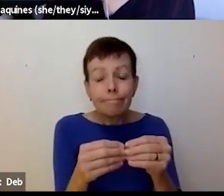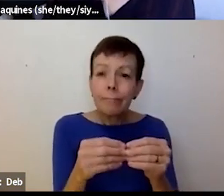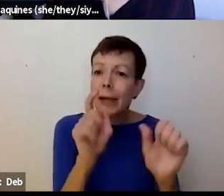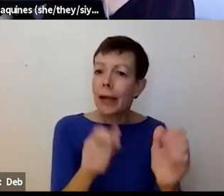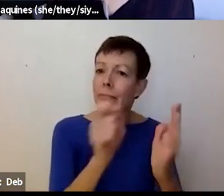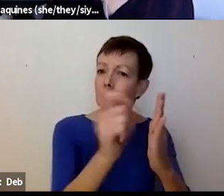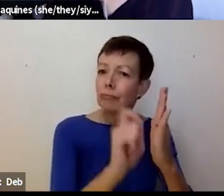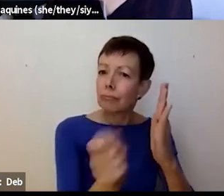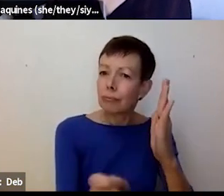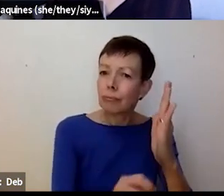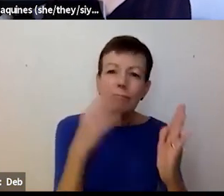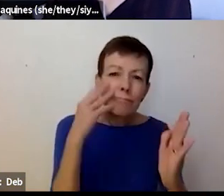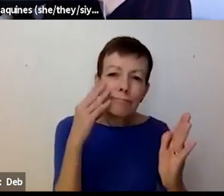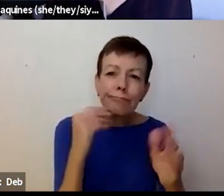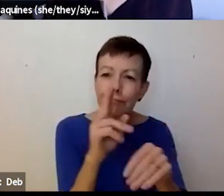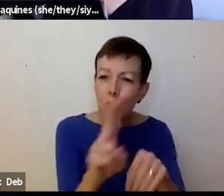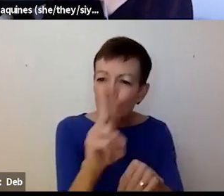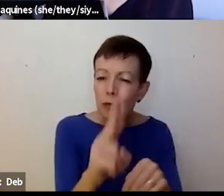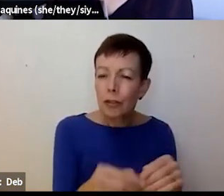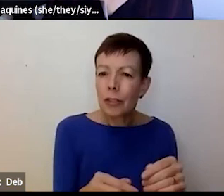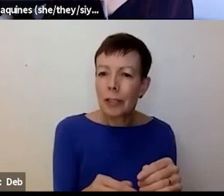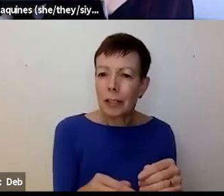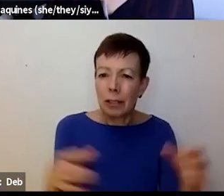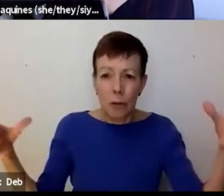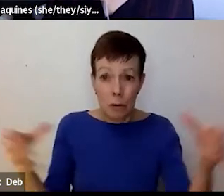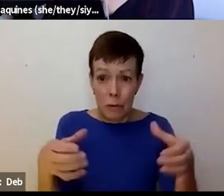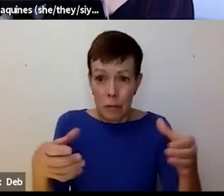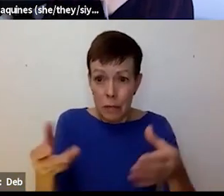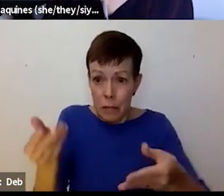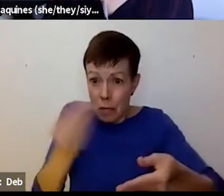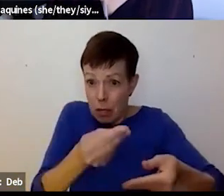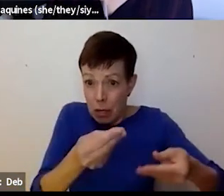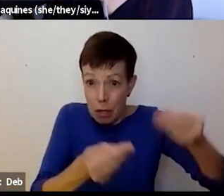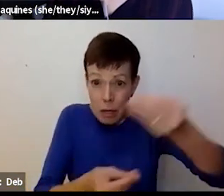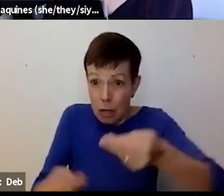of what you find in community spaces is, where is it where people's skills where people's strength,